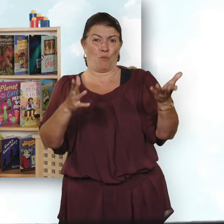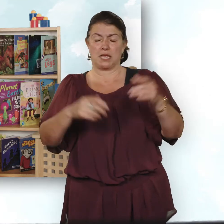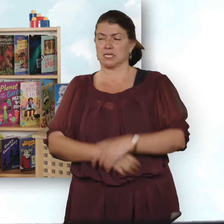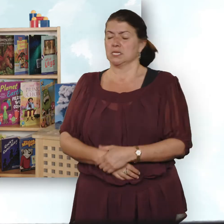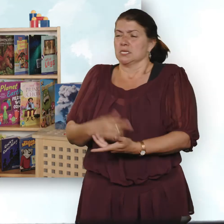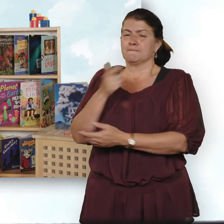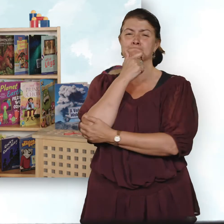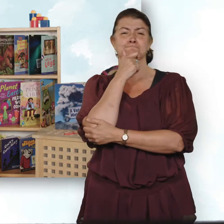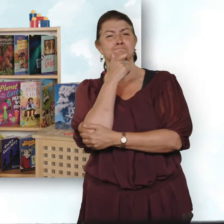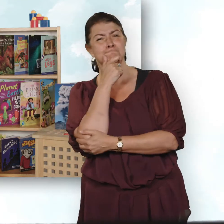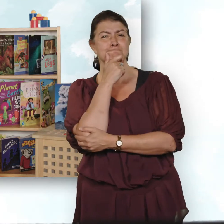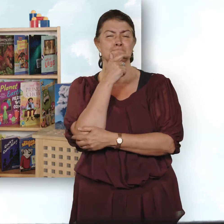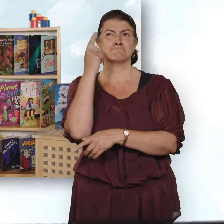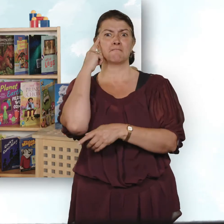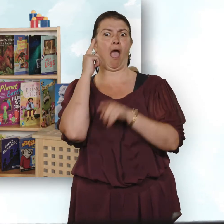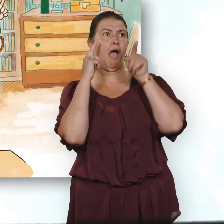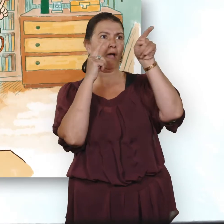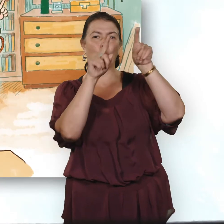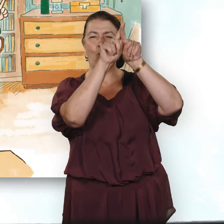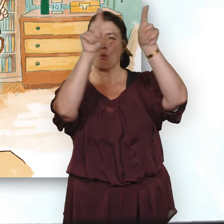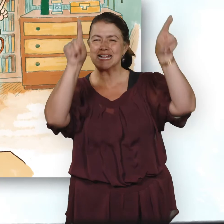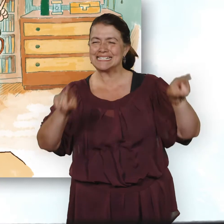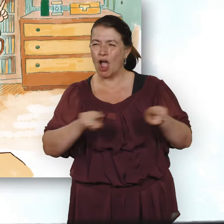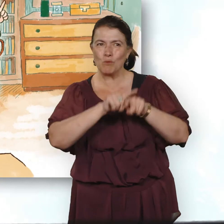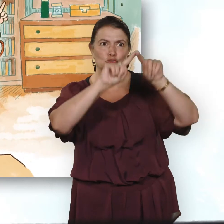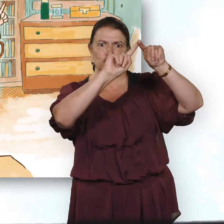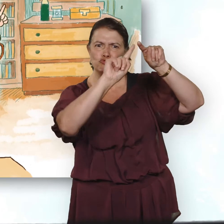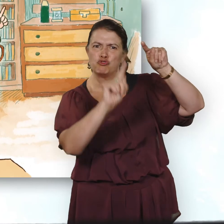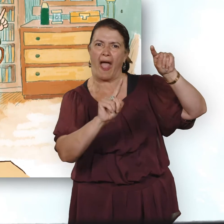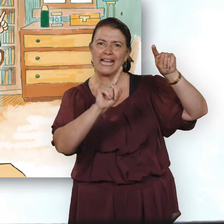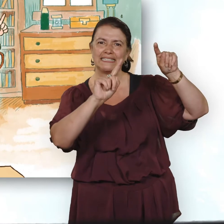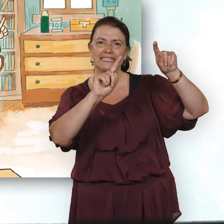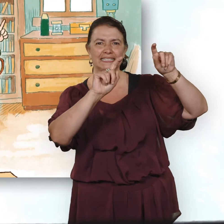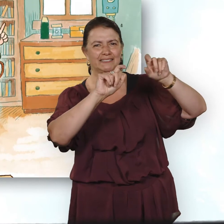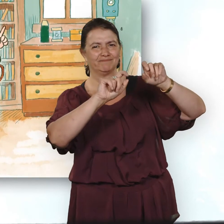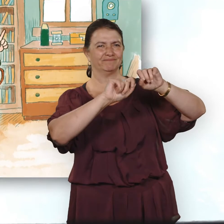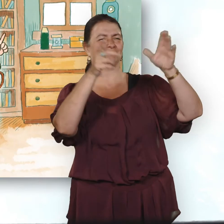“Like what?” said Billy. “Well, the shed window is cracked,” said